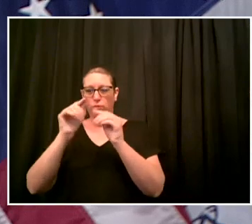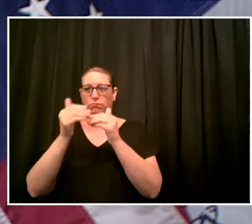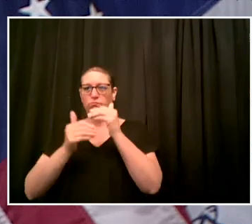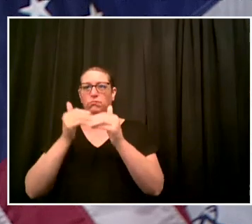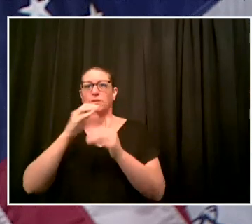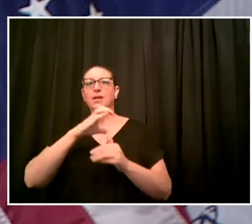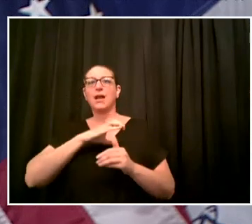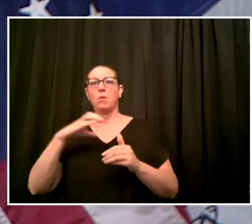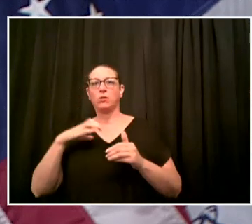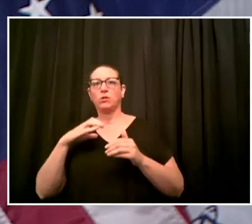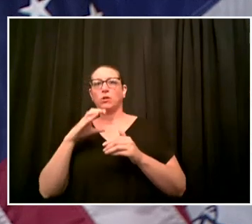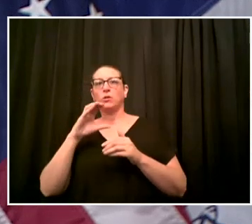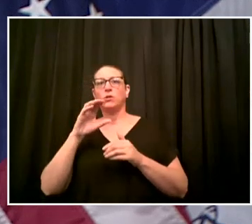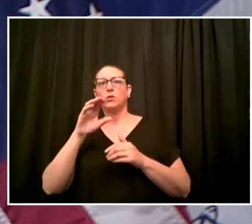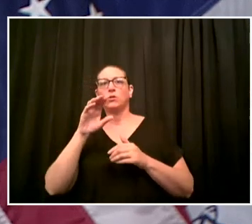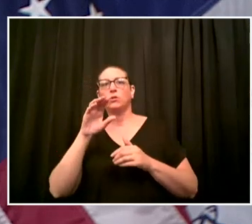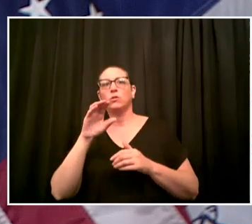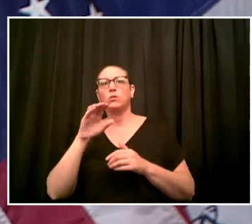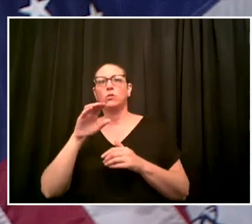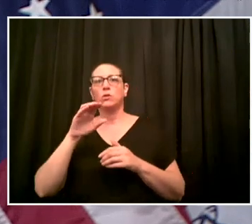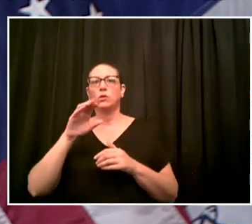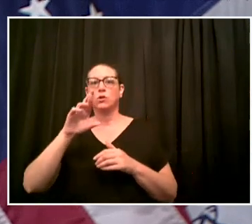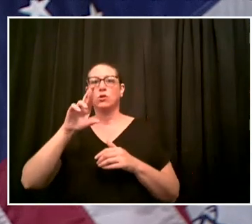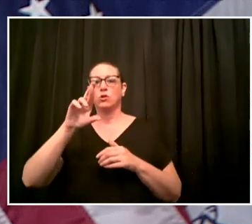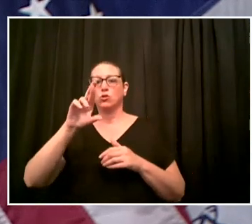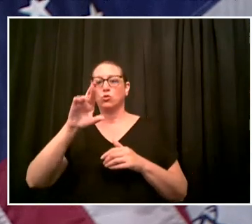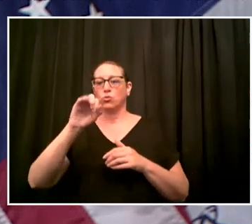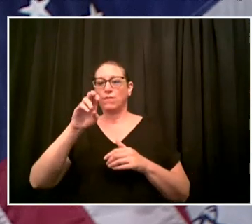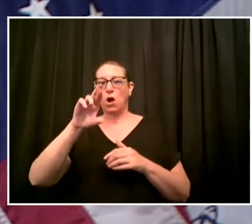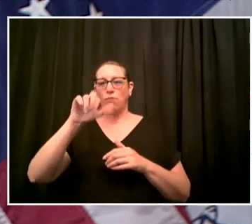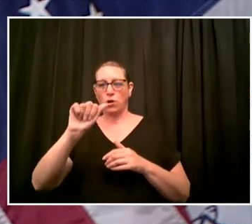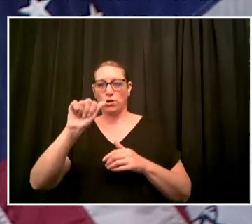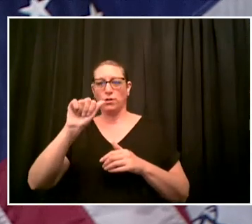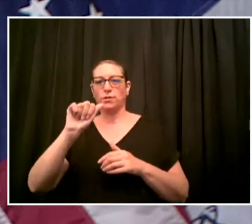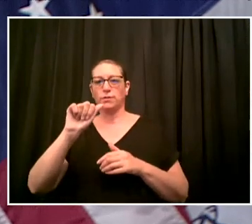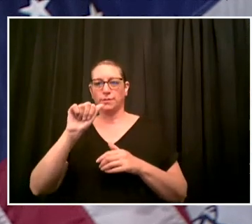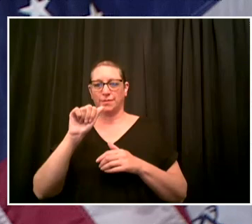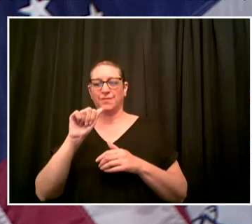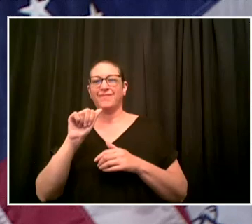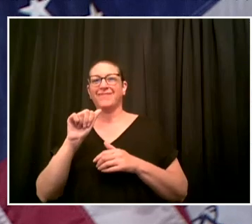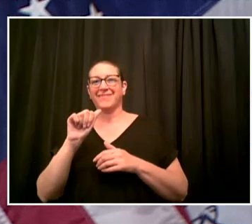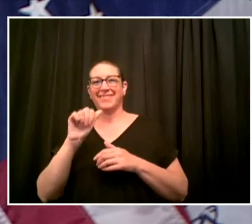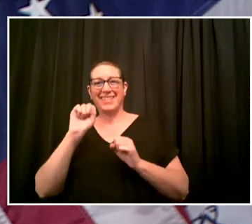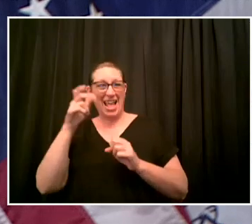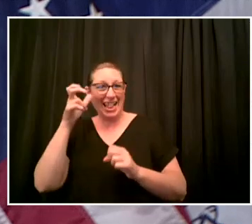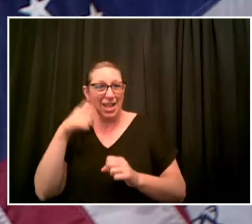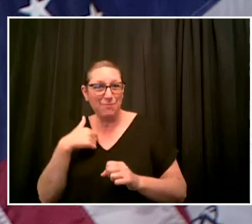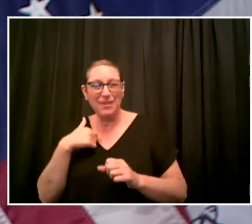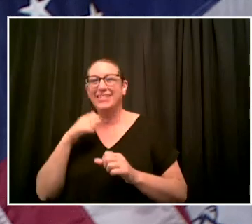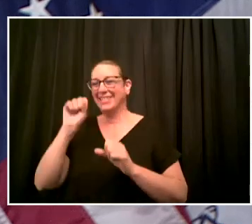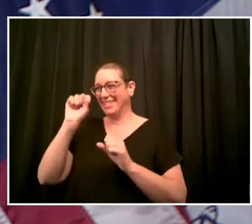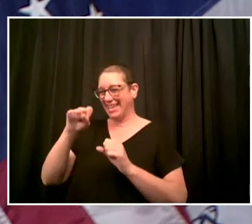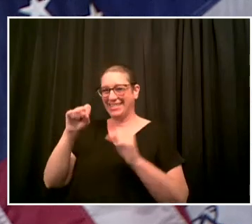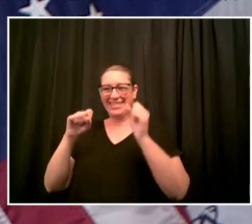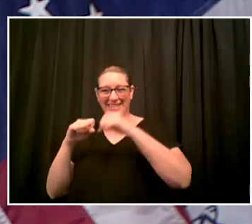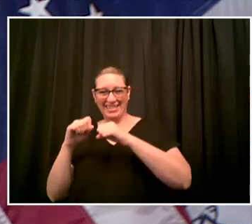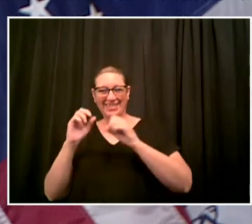1932A, COUNCIL MEMBER RIVERA, TO SPAKE. COUNCIL MEMBER, CAN YOU HEAR US? YES.